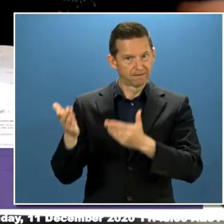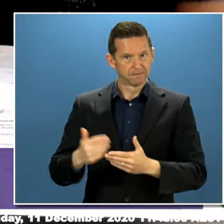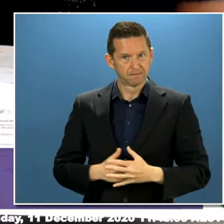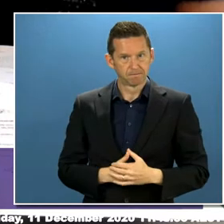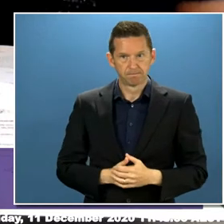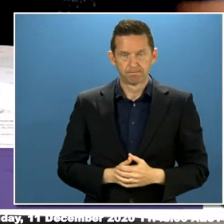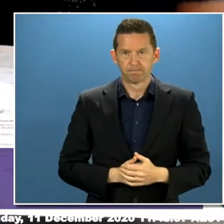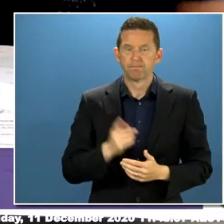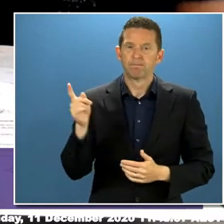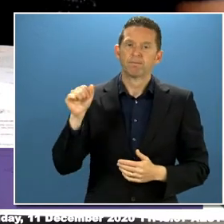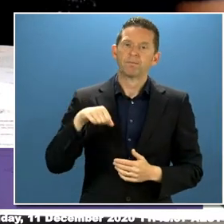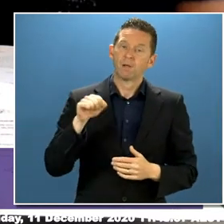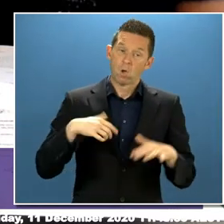It is extremely powerful.